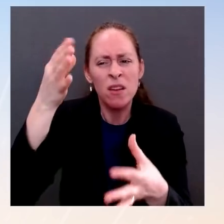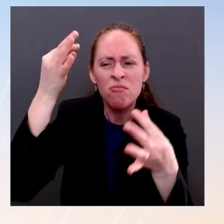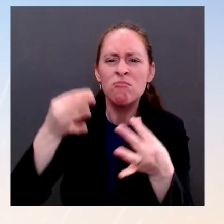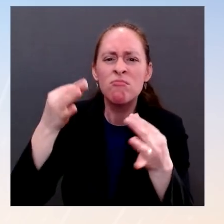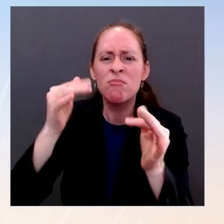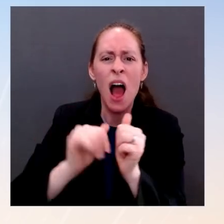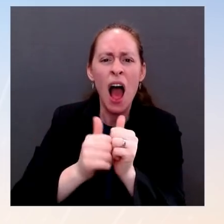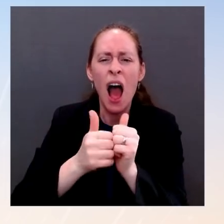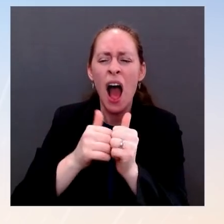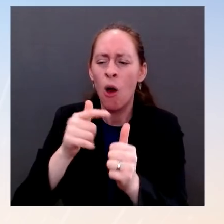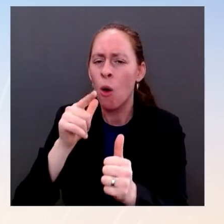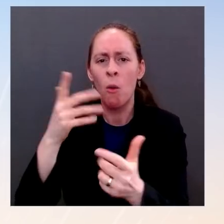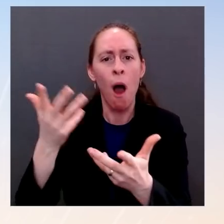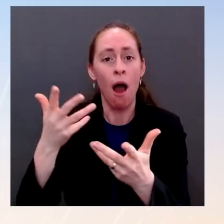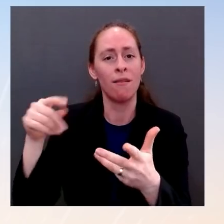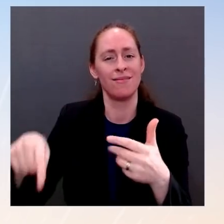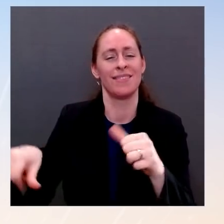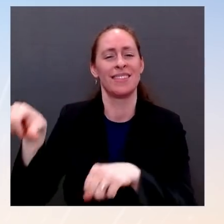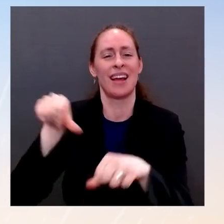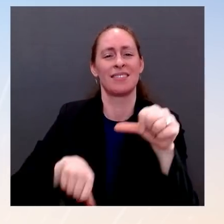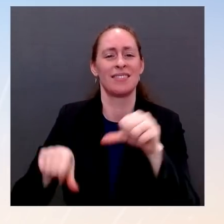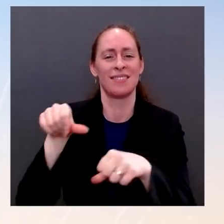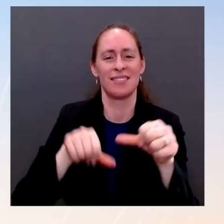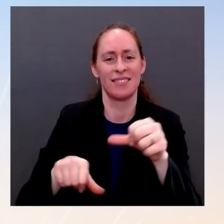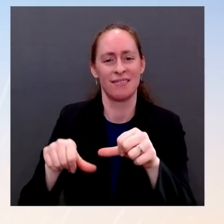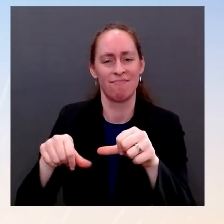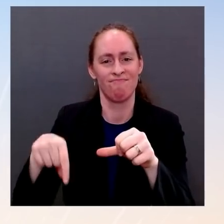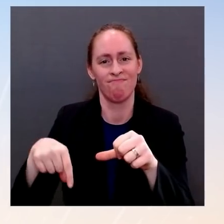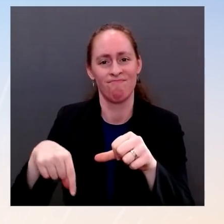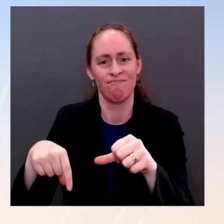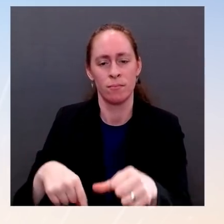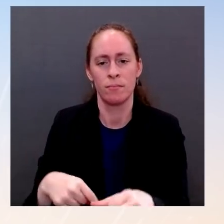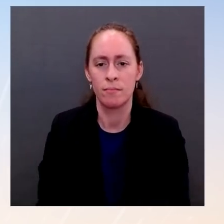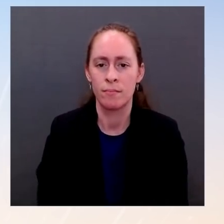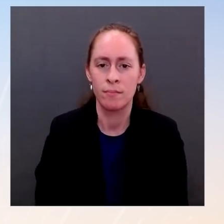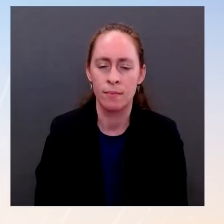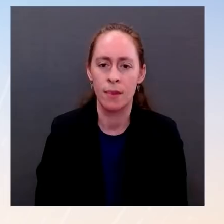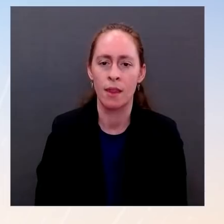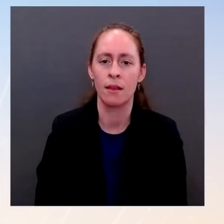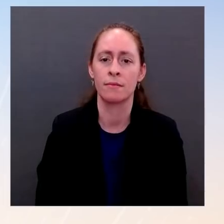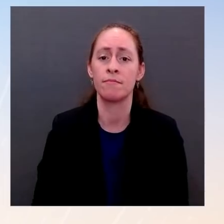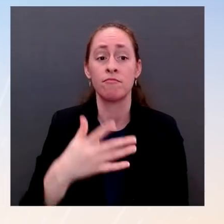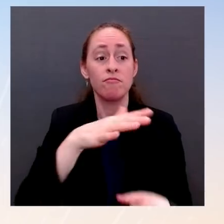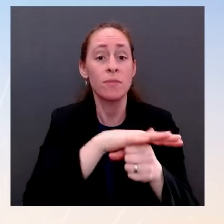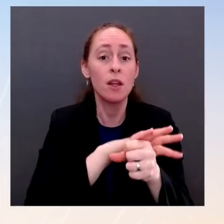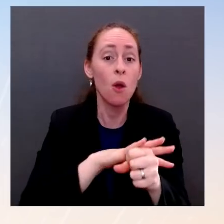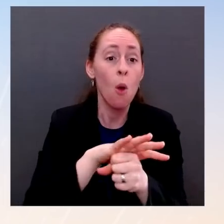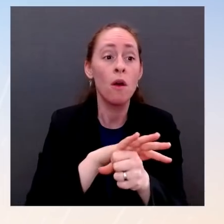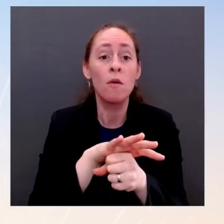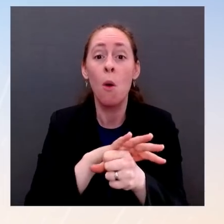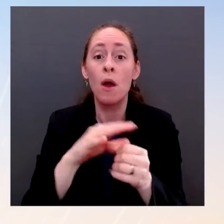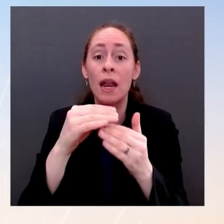You can speak to any local leaders about what their decision-making has been based on. And we certainly respect their right to do that